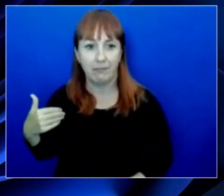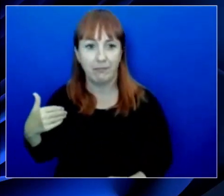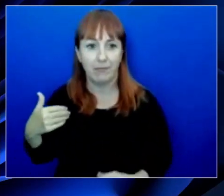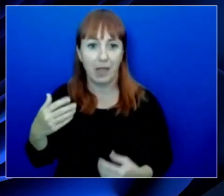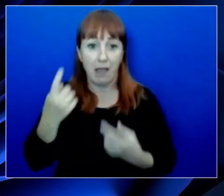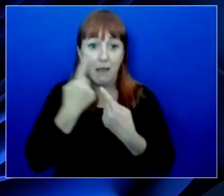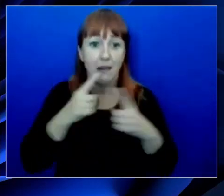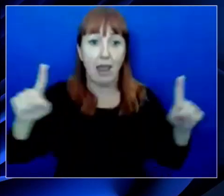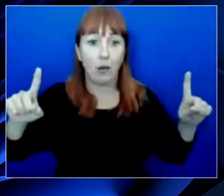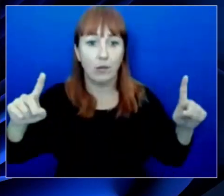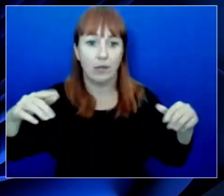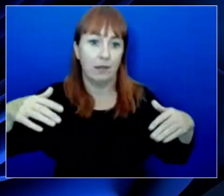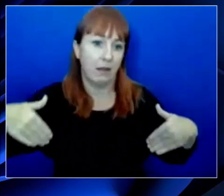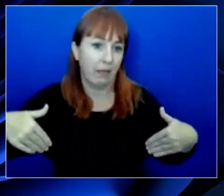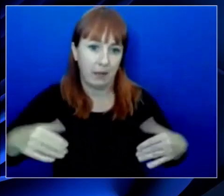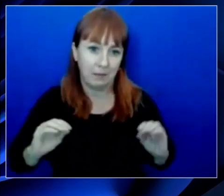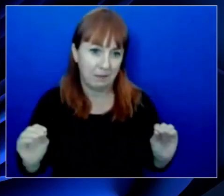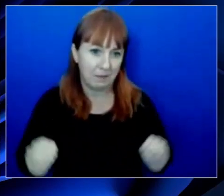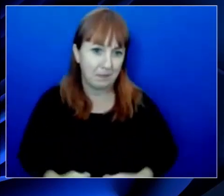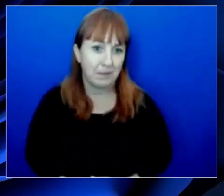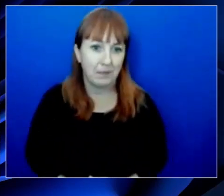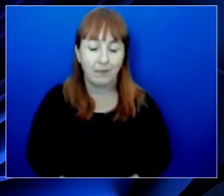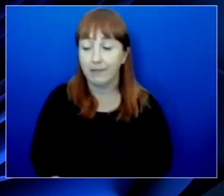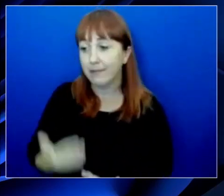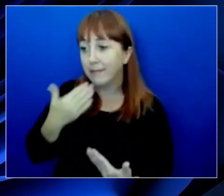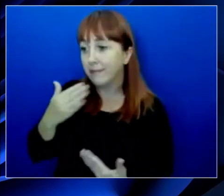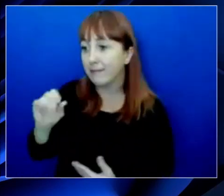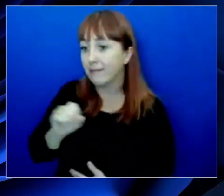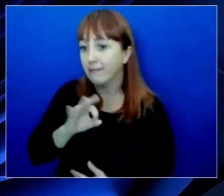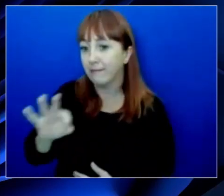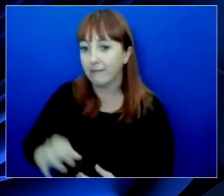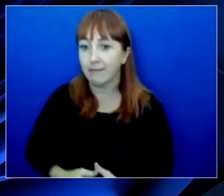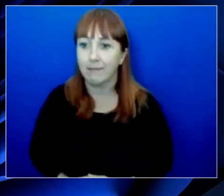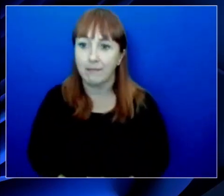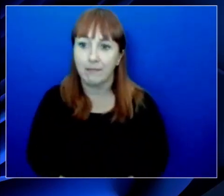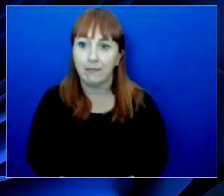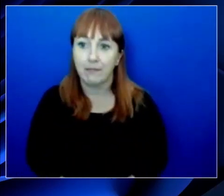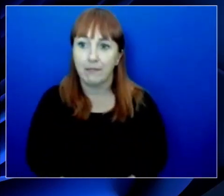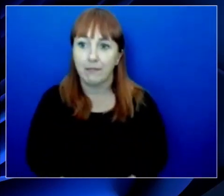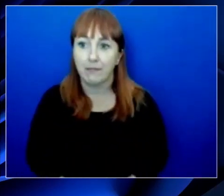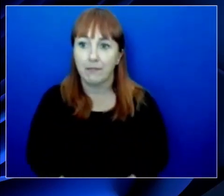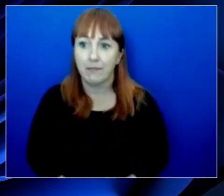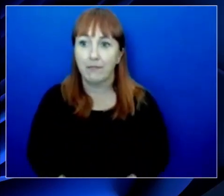have nothing to announce. Great thanks Jeff and I am going